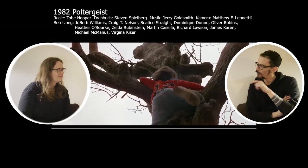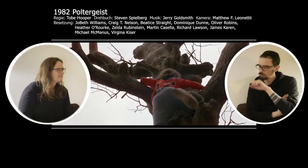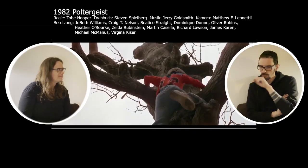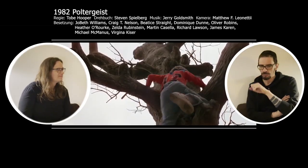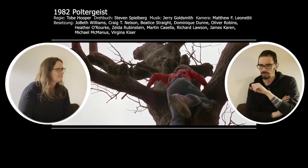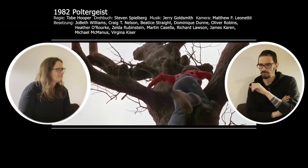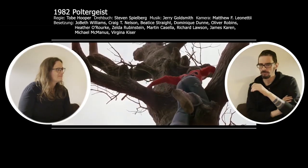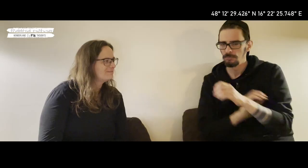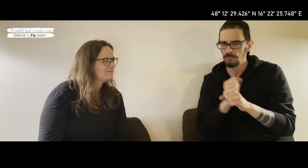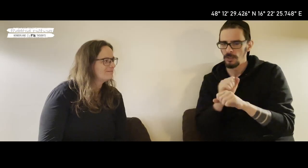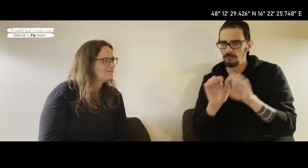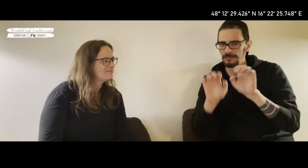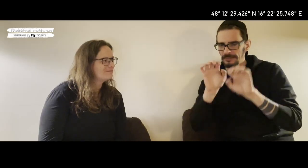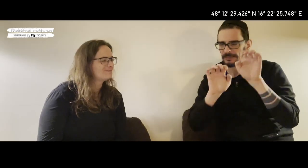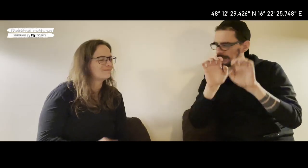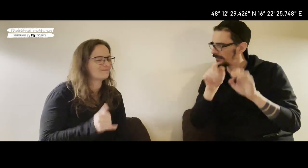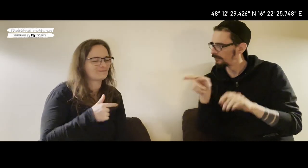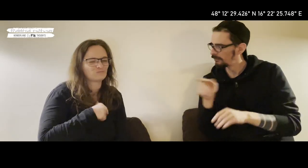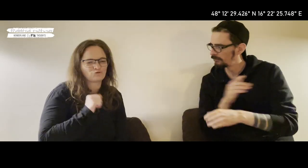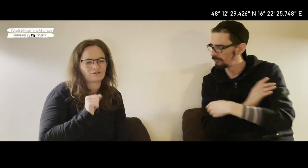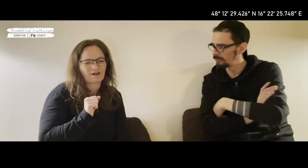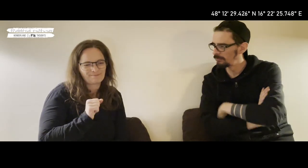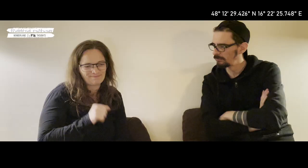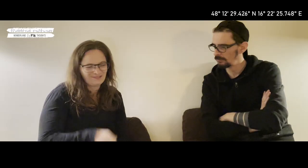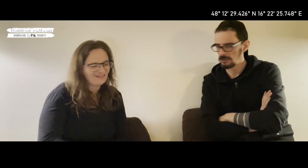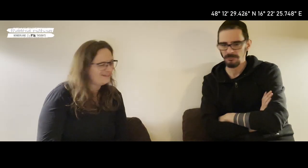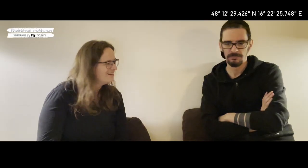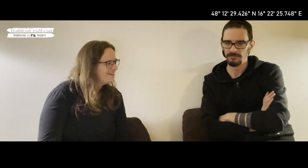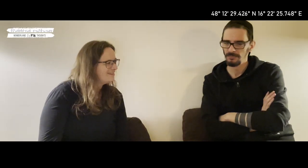Did you also like climbing trees in the past? Nonstop.